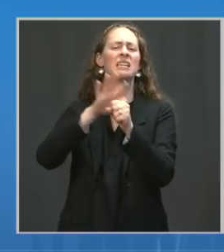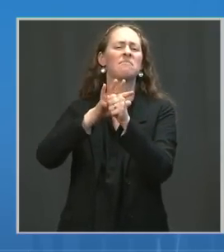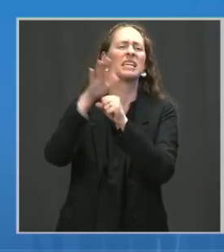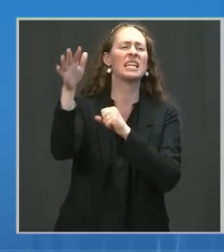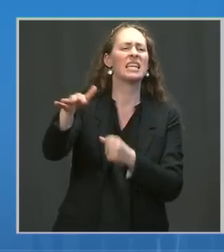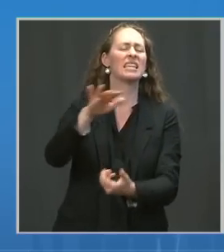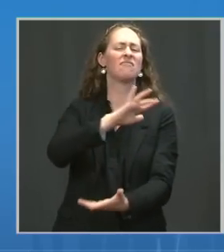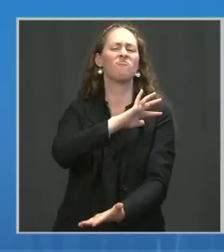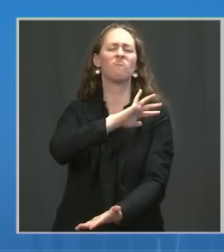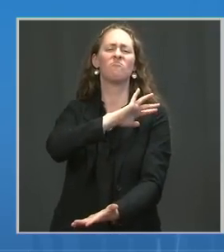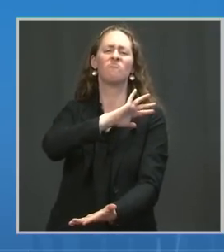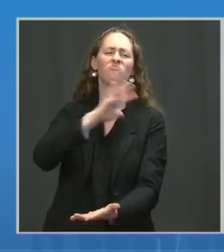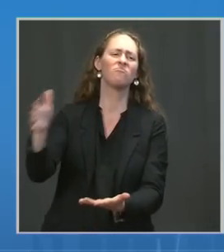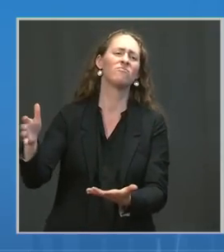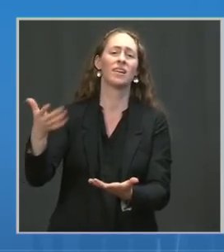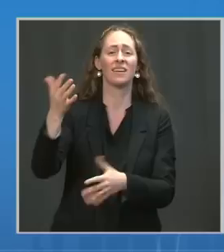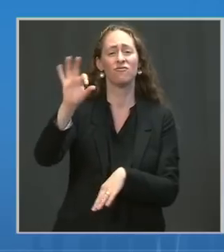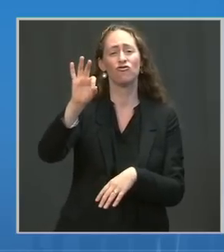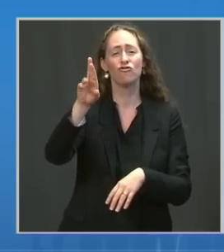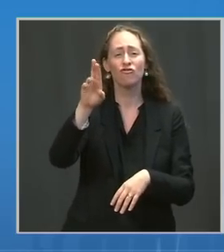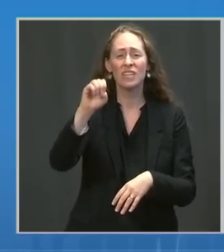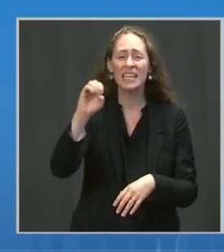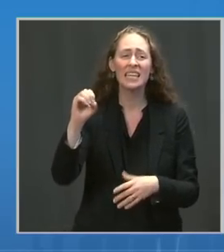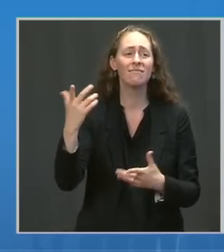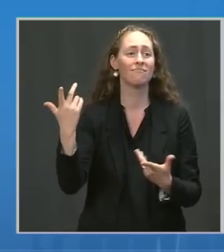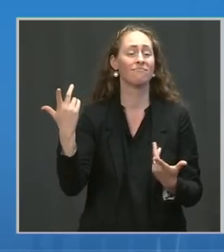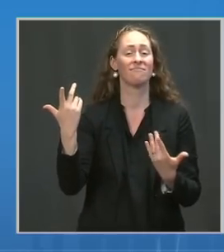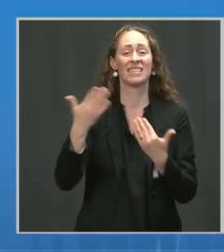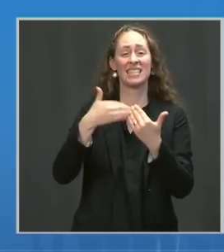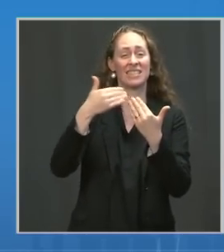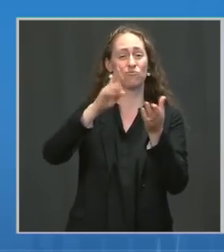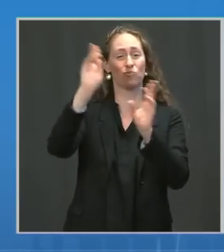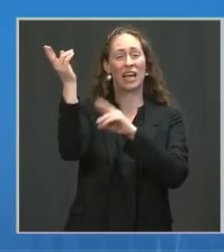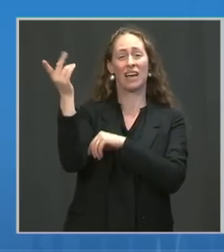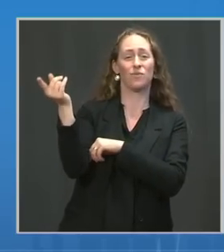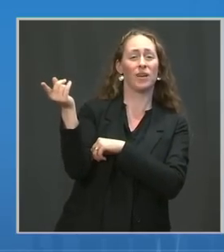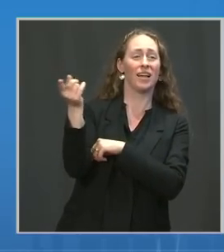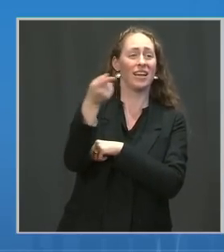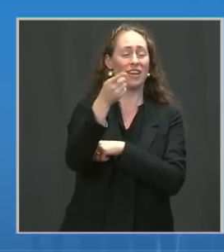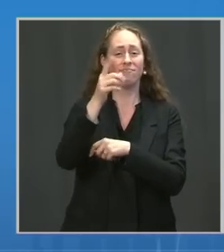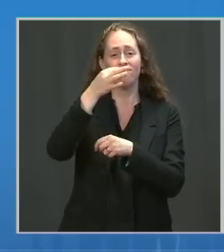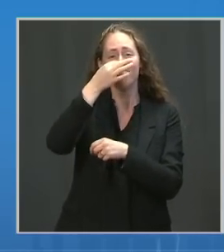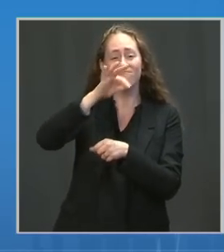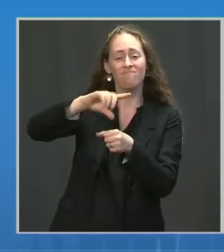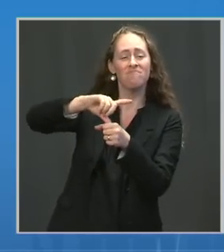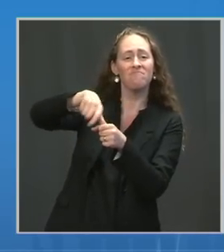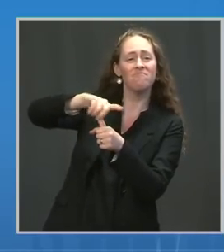They're free and they're easily accessible -- within five miles of where 90 percent of where Americans live.